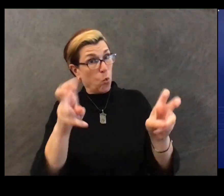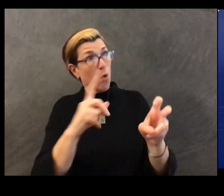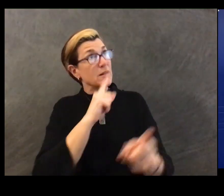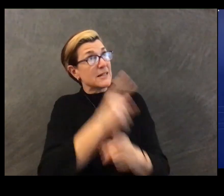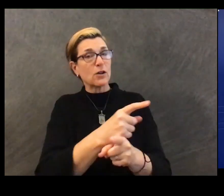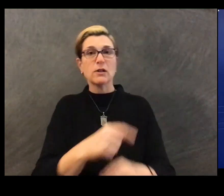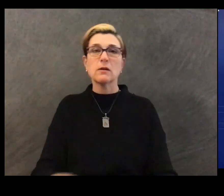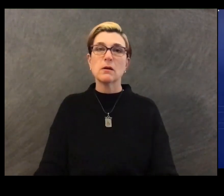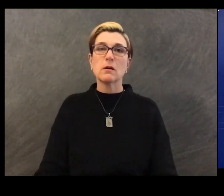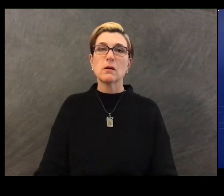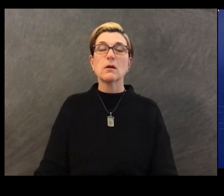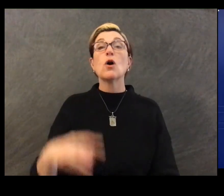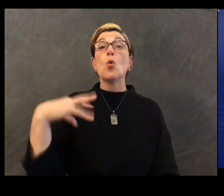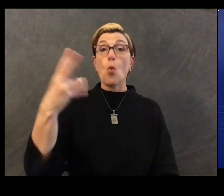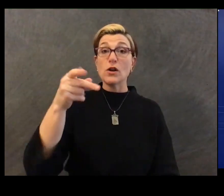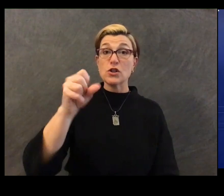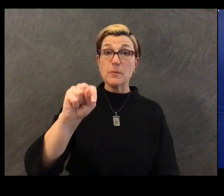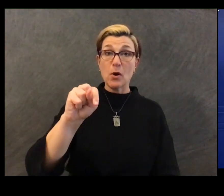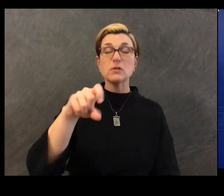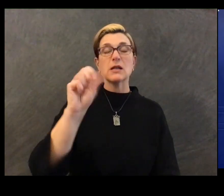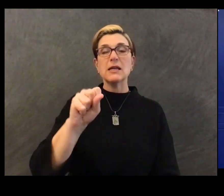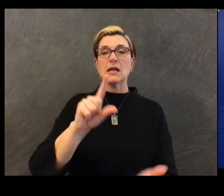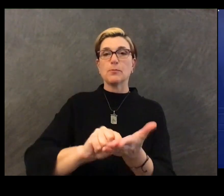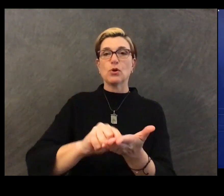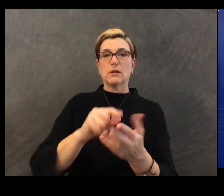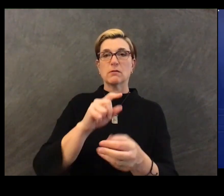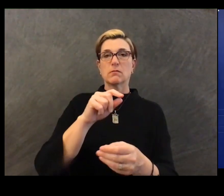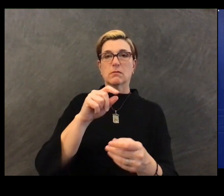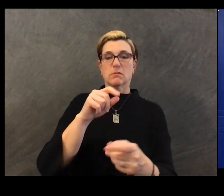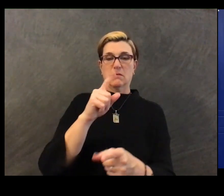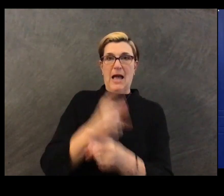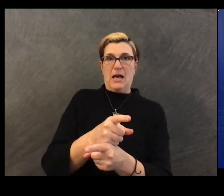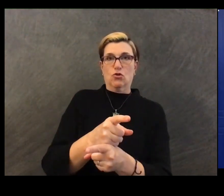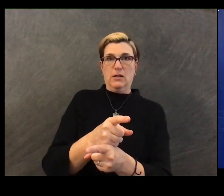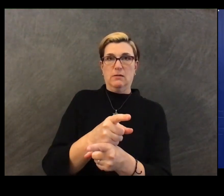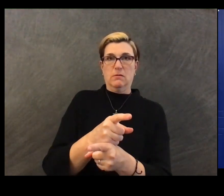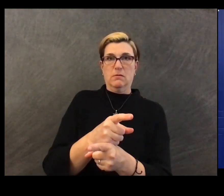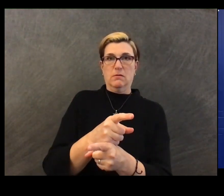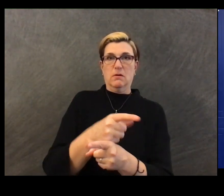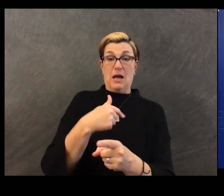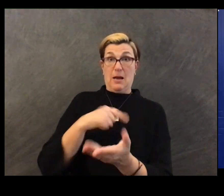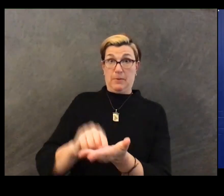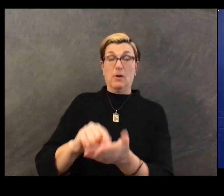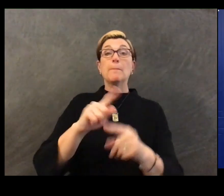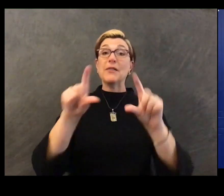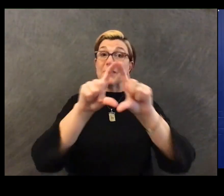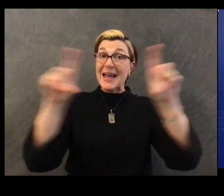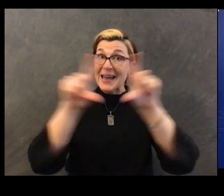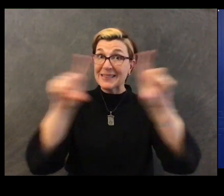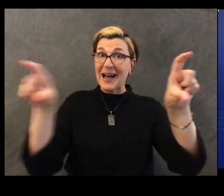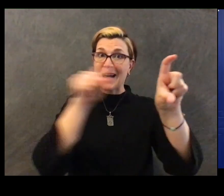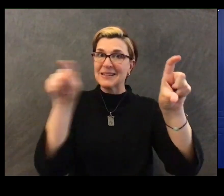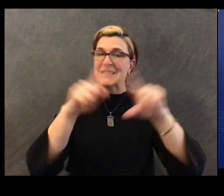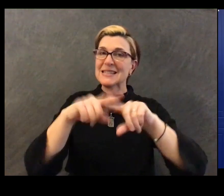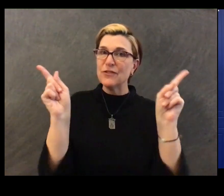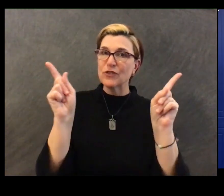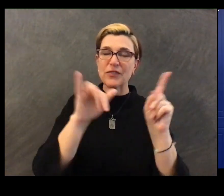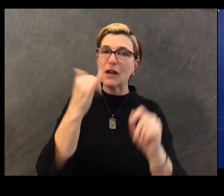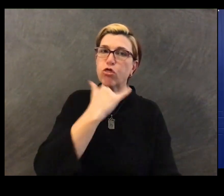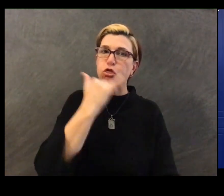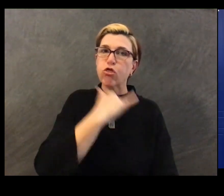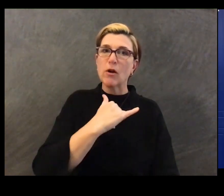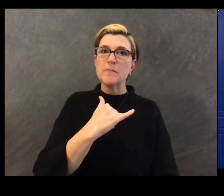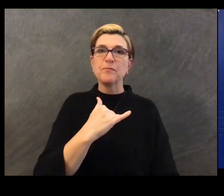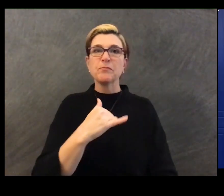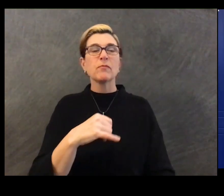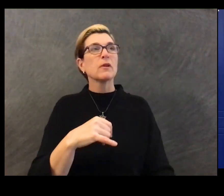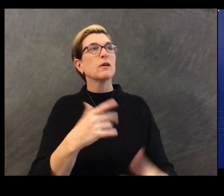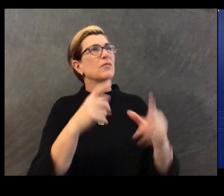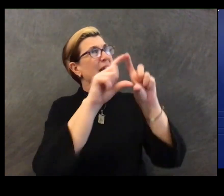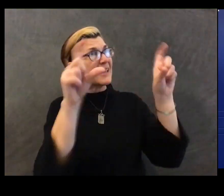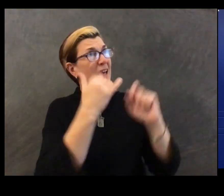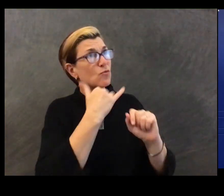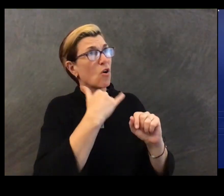the Washington Post as as difficult the headline says CDC director warns second